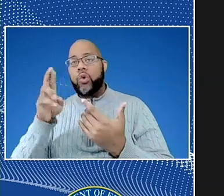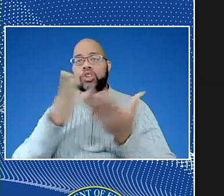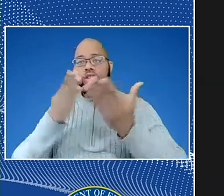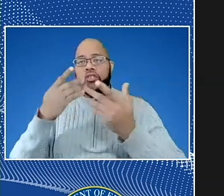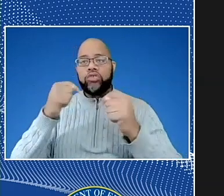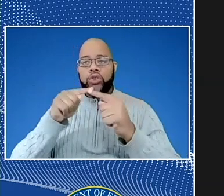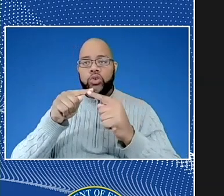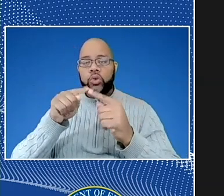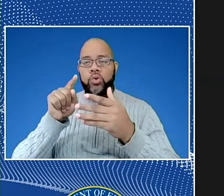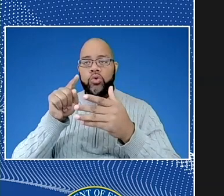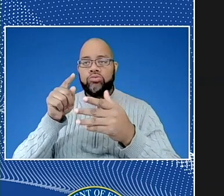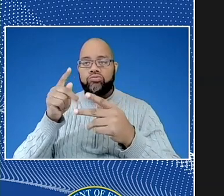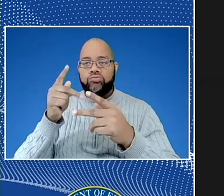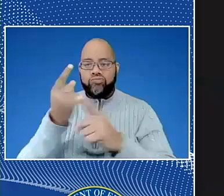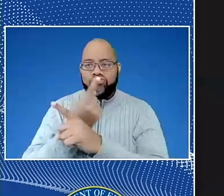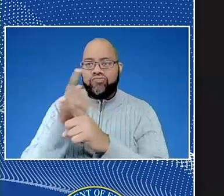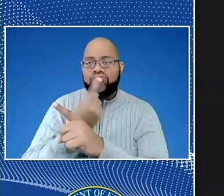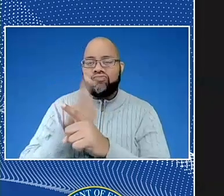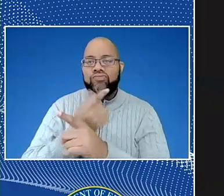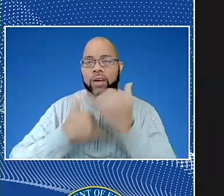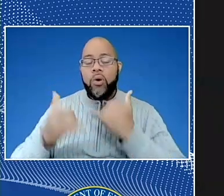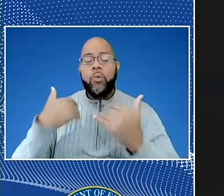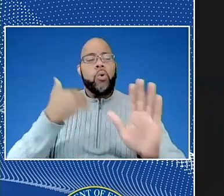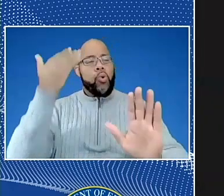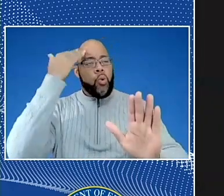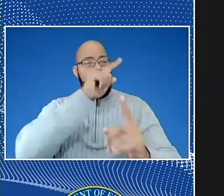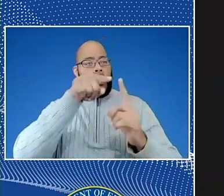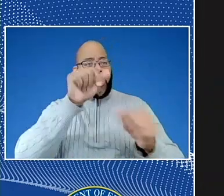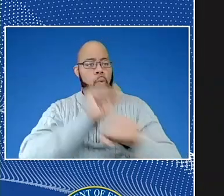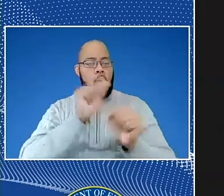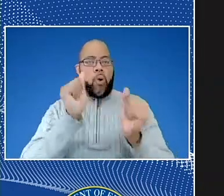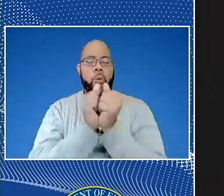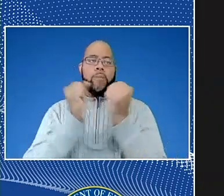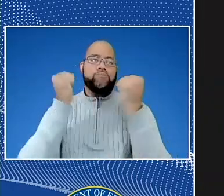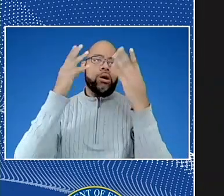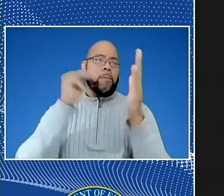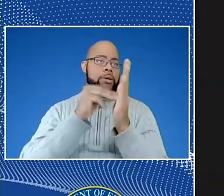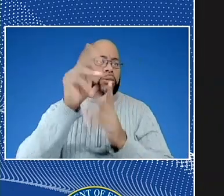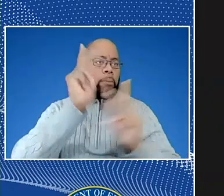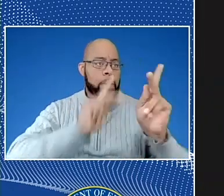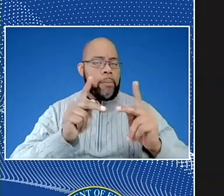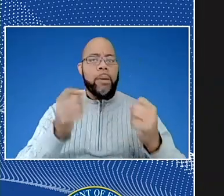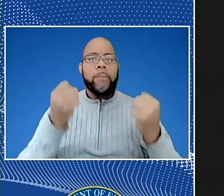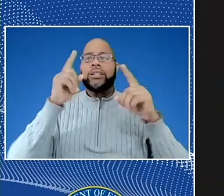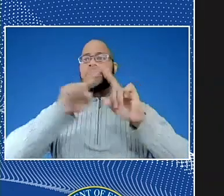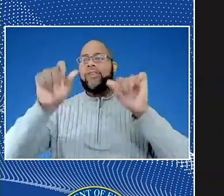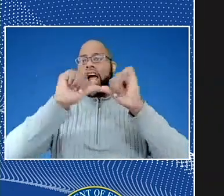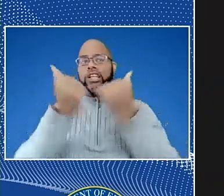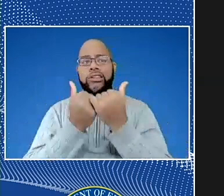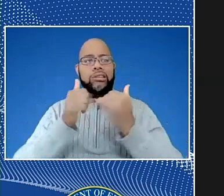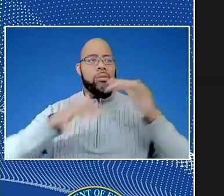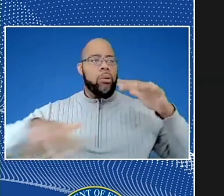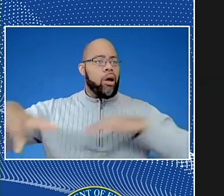We all know when you are working with millions of people and lots of agencies to